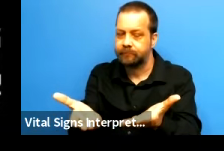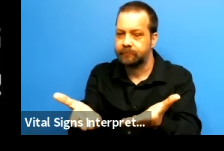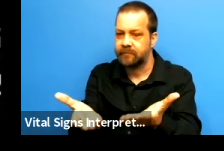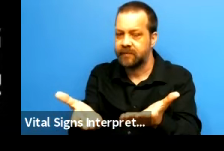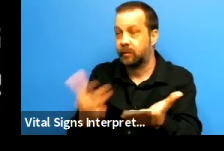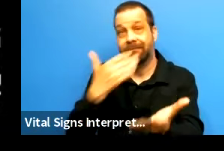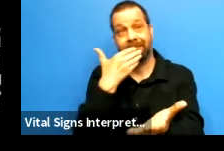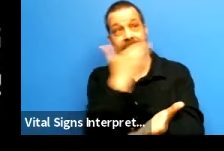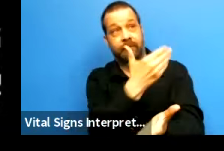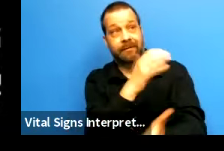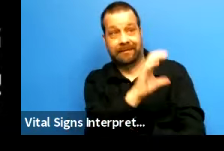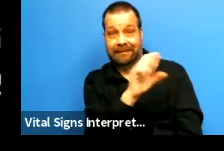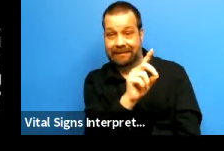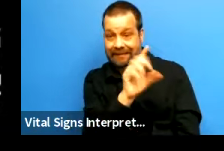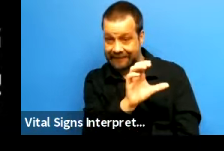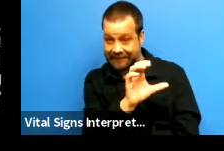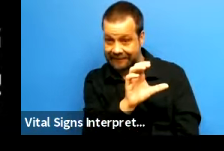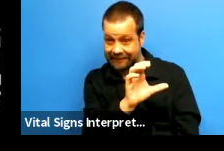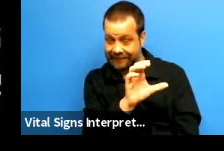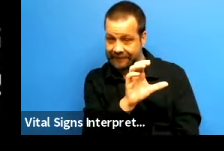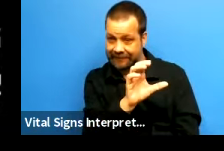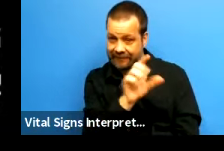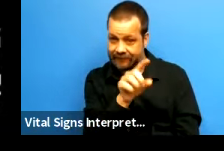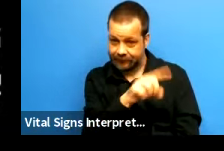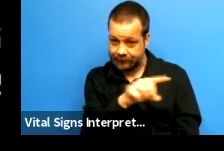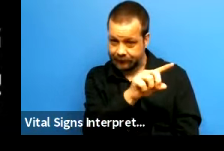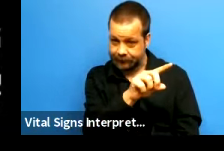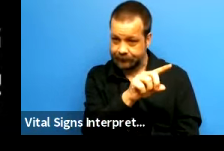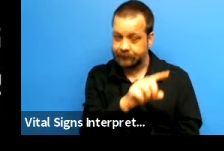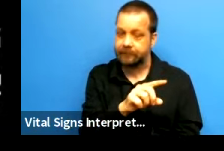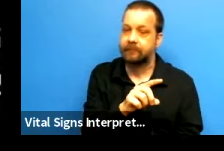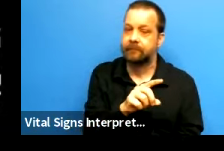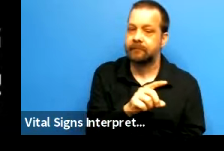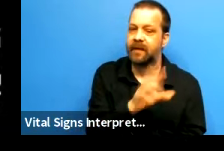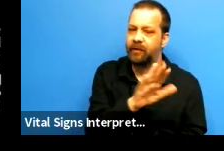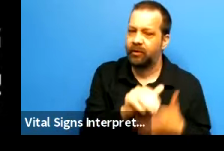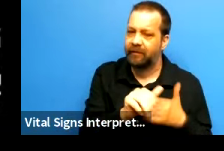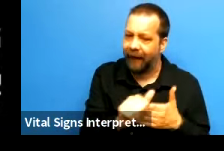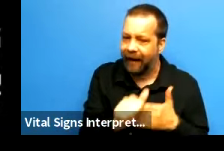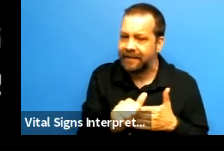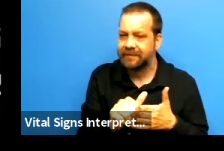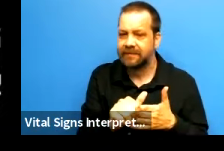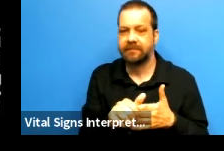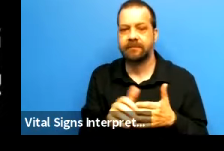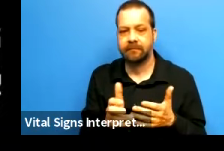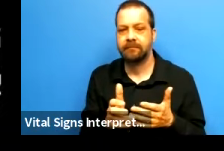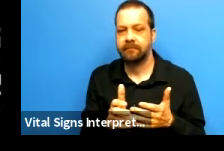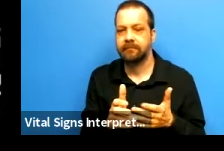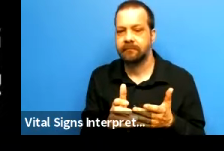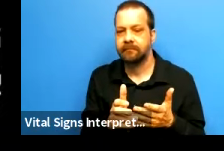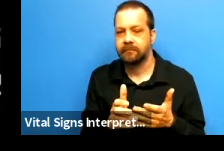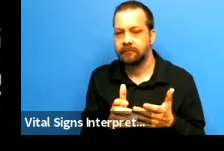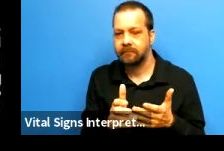and the Centers for Disease Control and Prevention and their guidance, a lot of what we're going to be doing